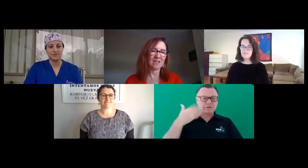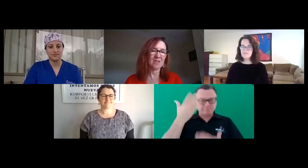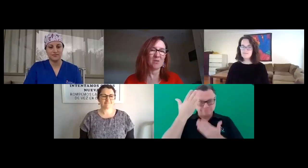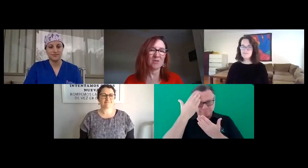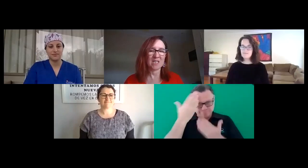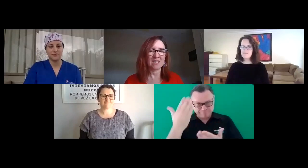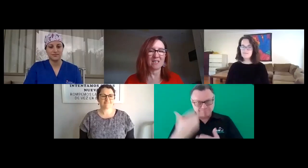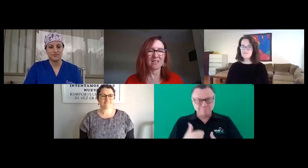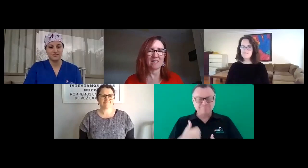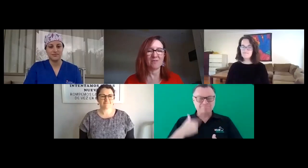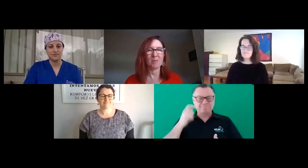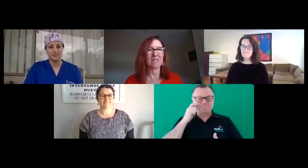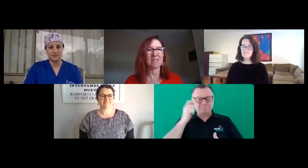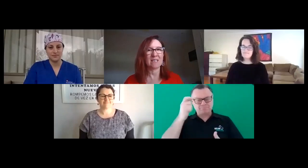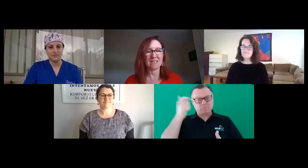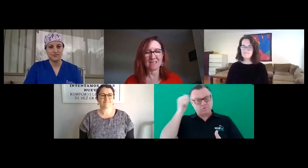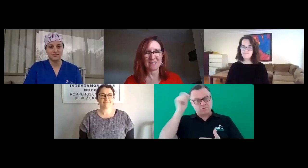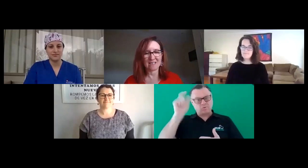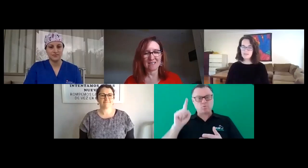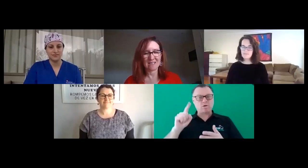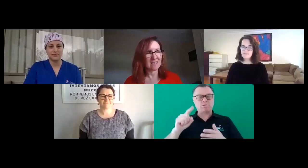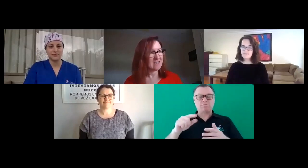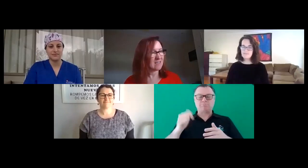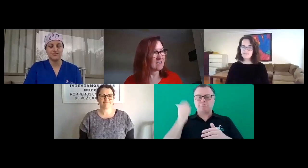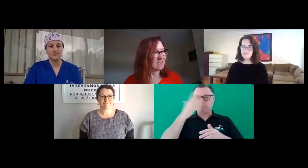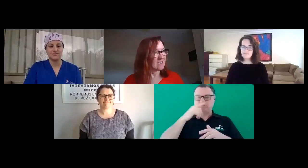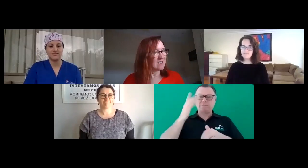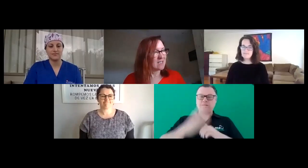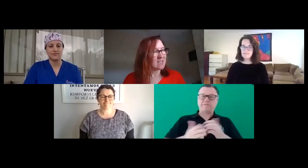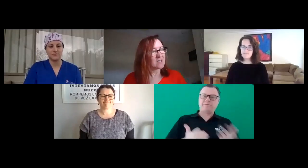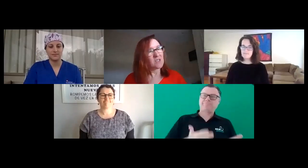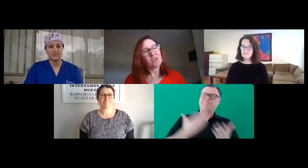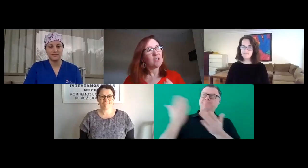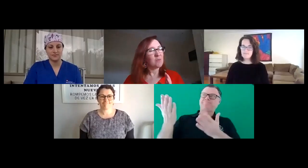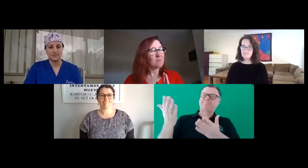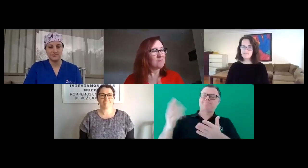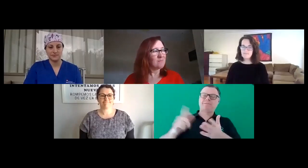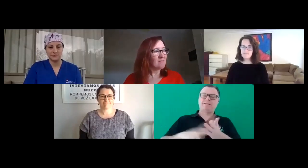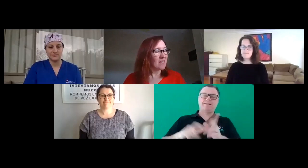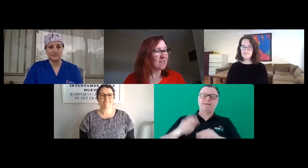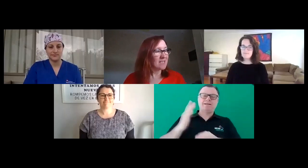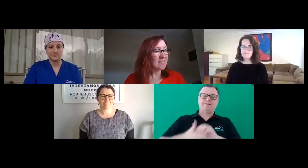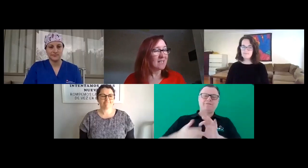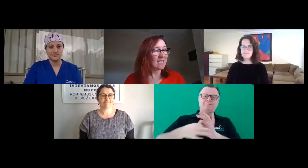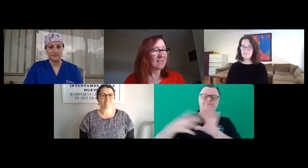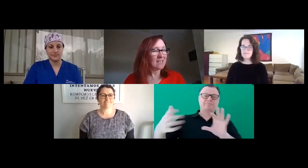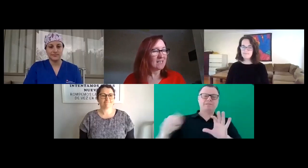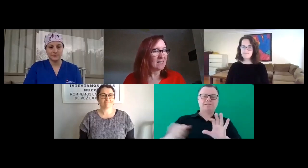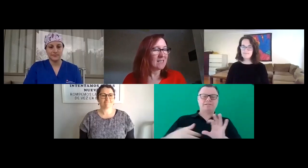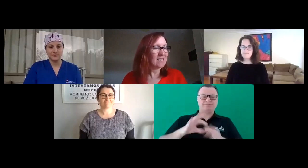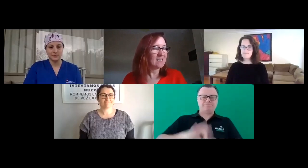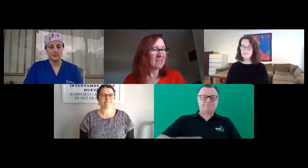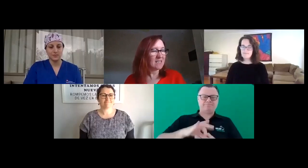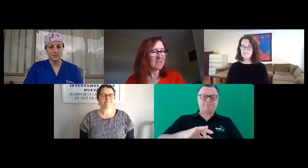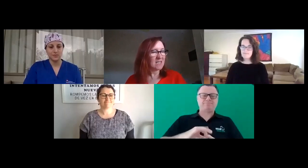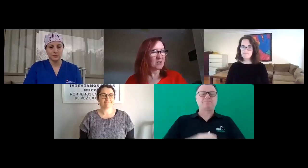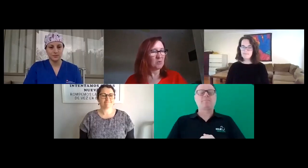sovereignty has never been ceded today is the international day